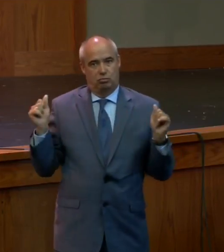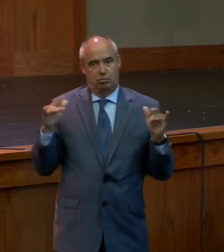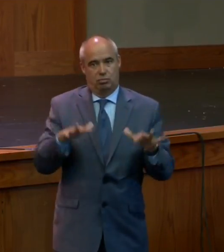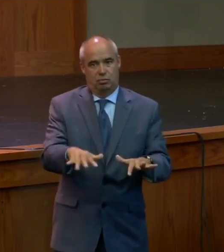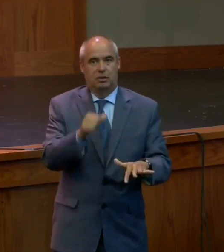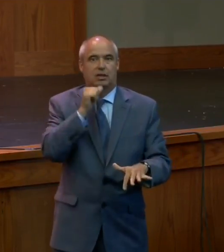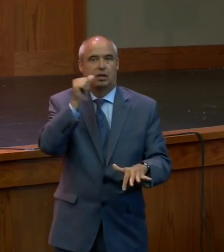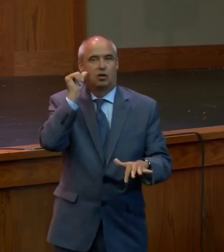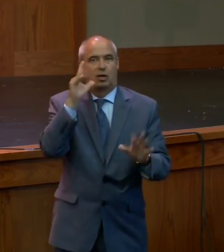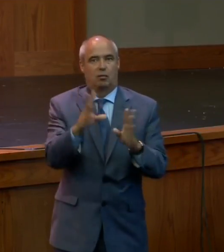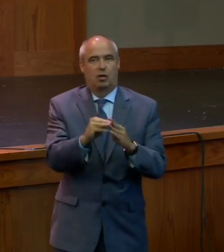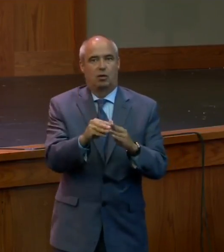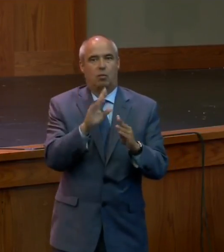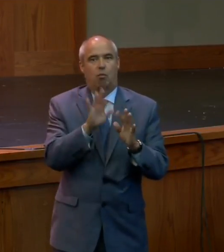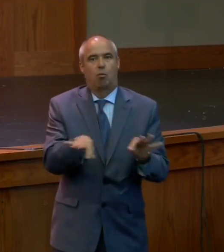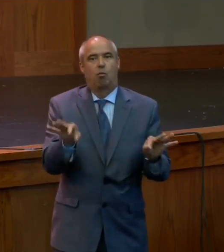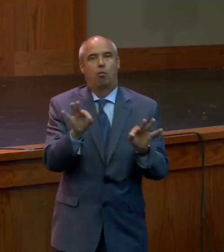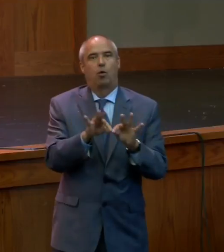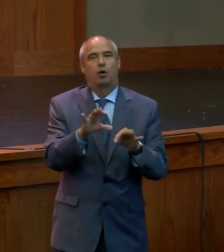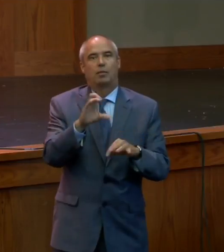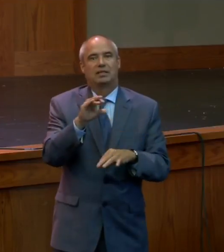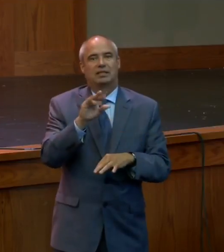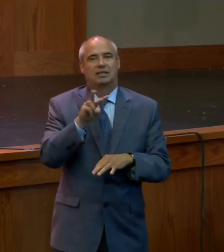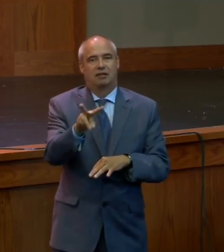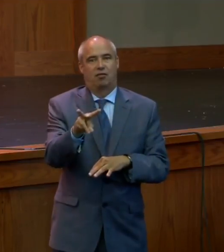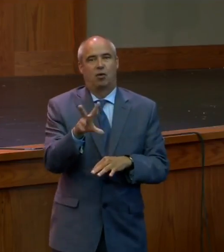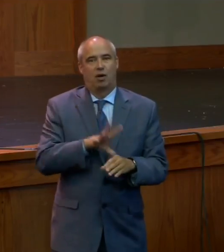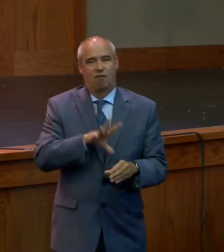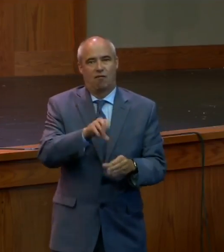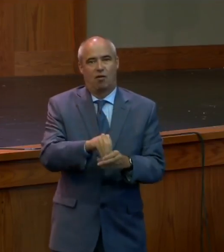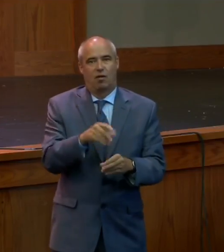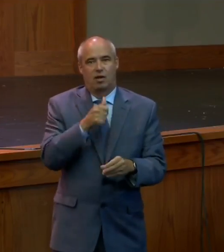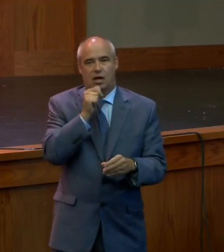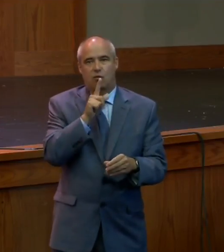UNFORTUNATELY CIVIC ENGAGEMENT IS NOT REALLY WHAT MY PEERS ARE INTERESTED IN ON A FRIDAY NIGHT.